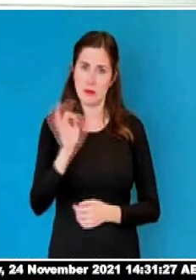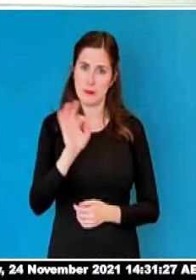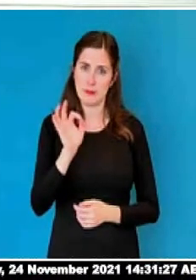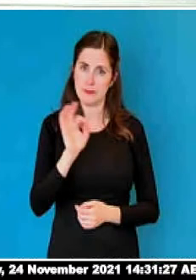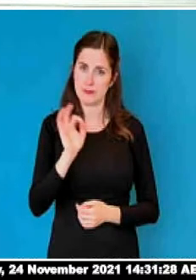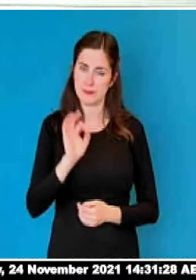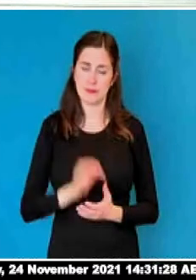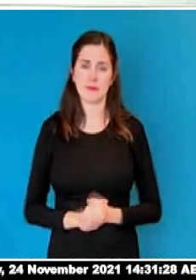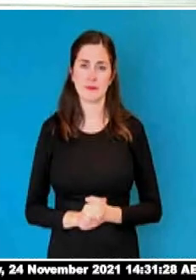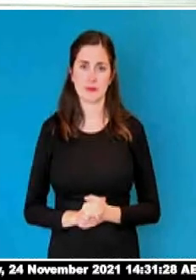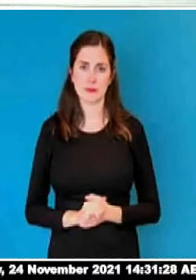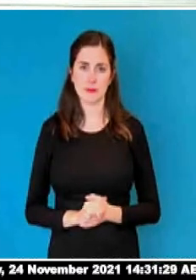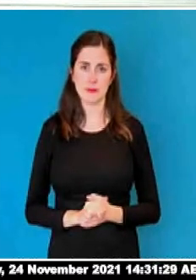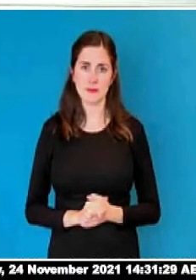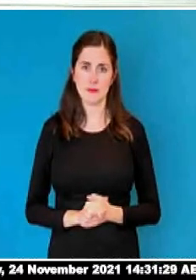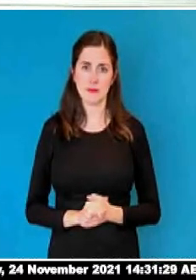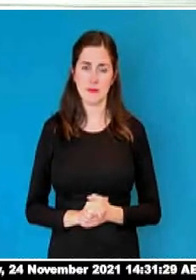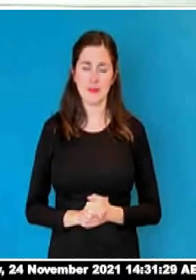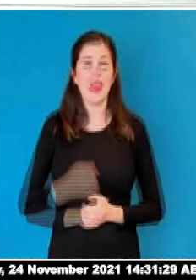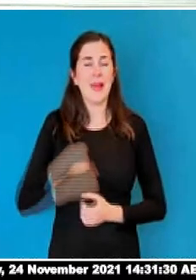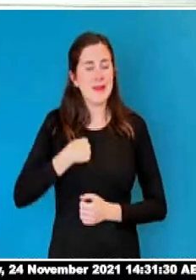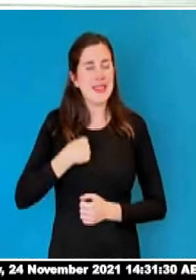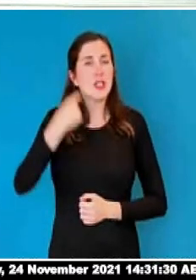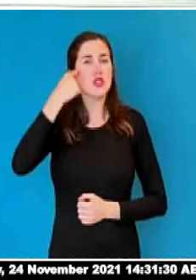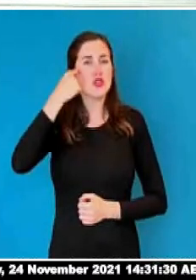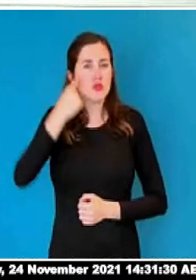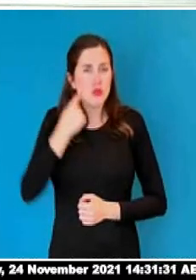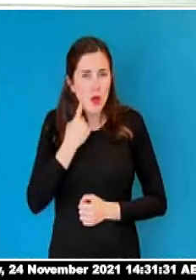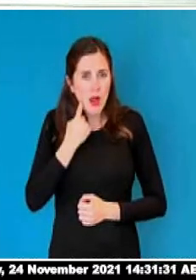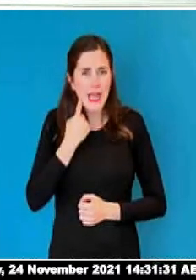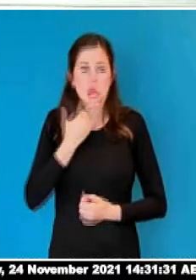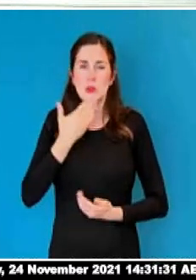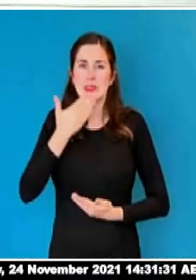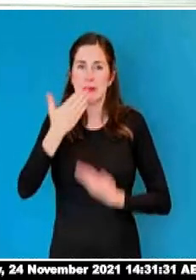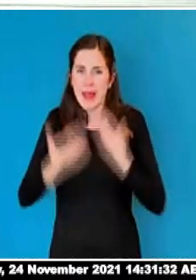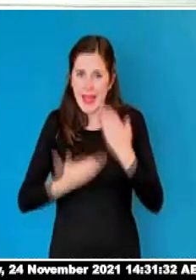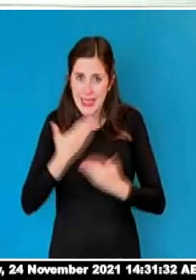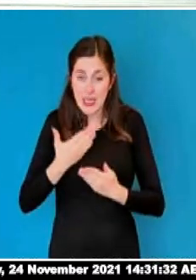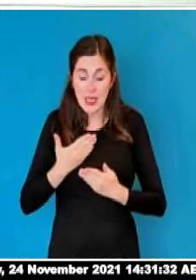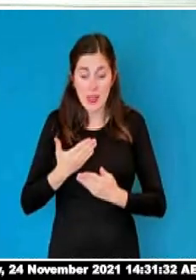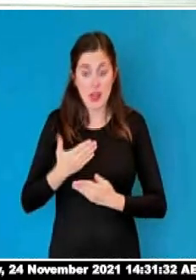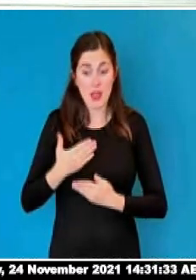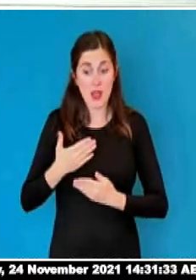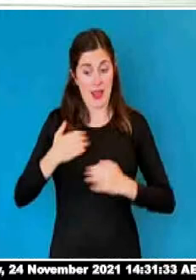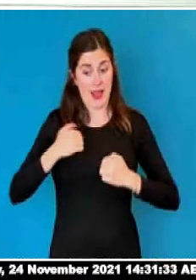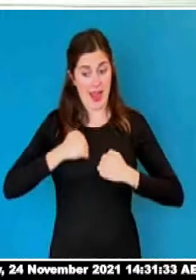I am simply trying to communicate the fact that work health and safety is about the work